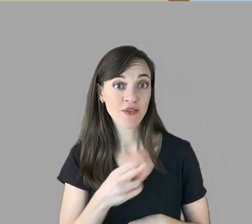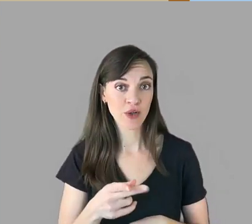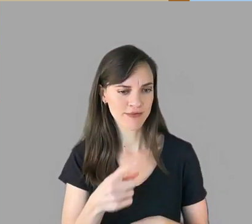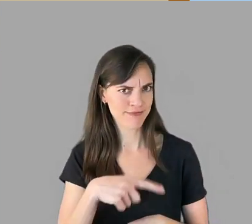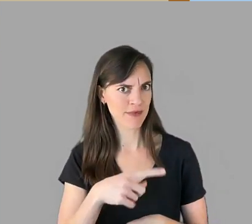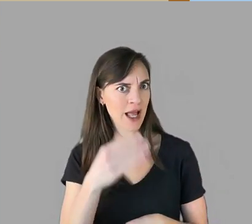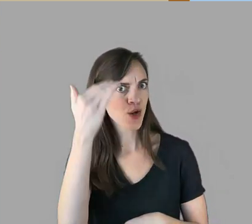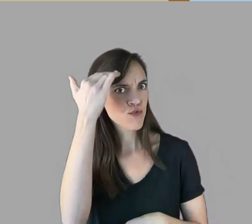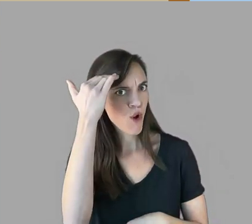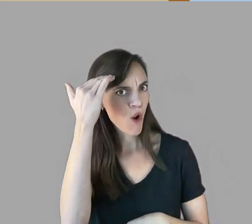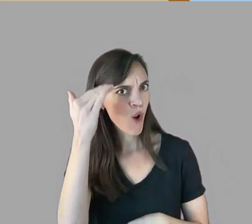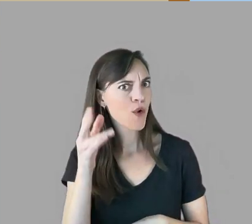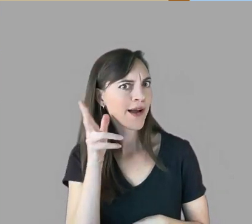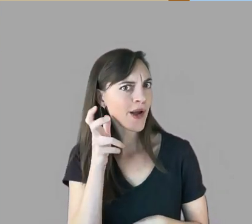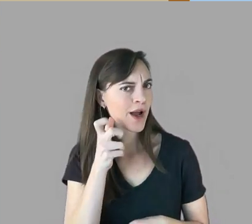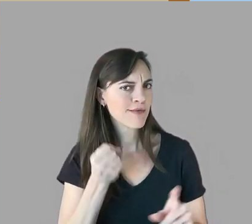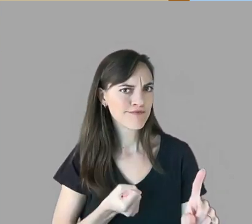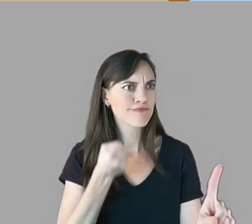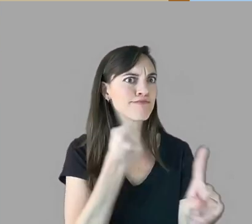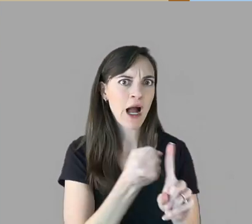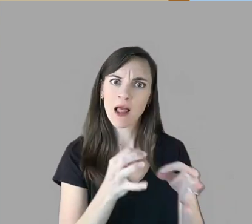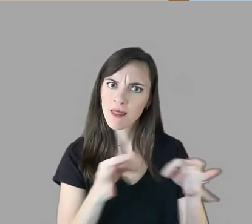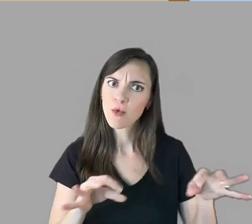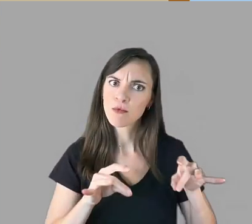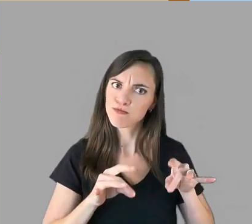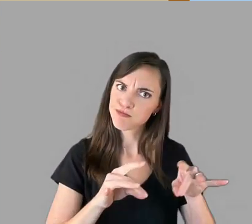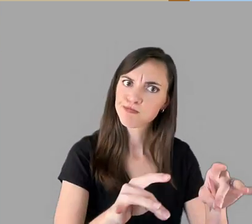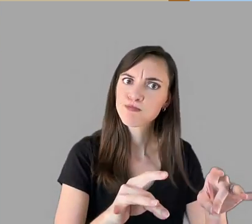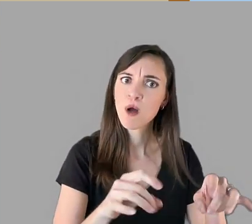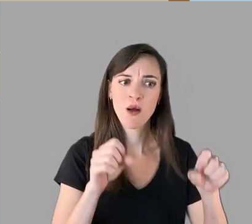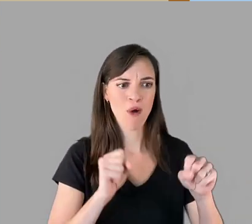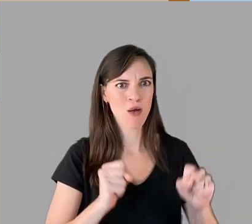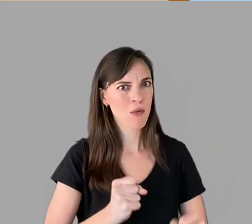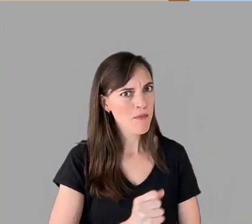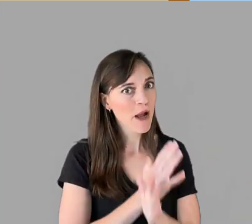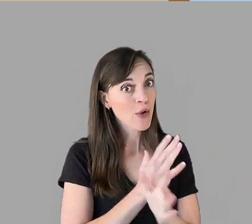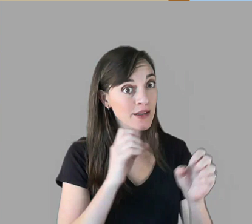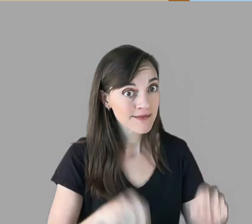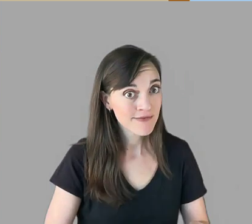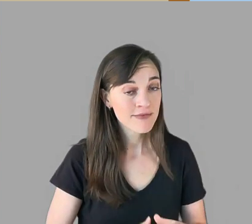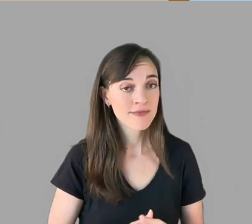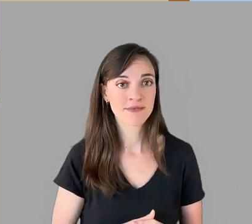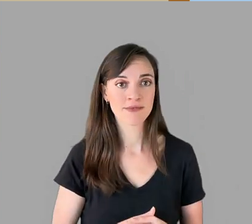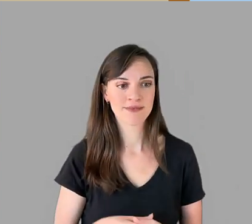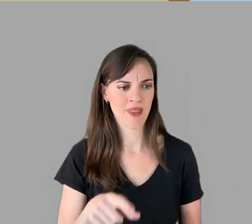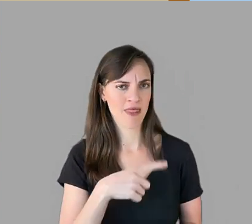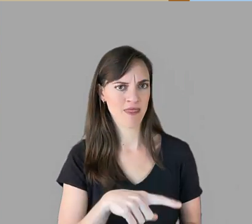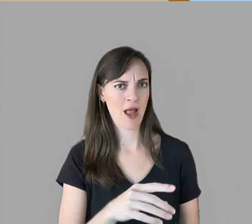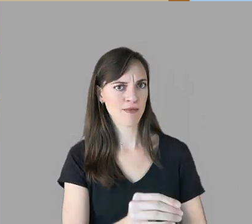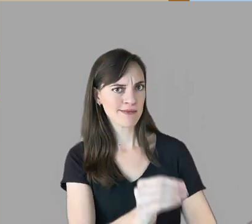“[TODHHs] know that hearing status impacts language acquisition and has the potential to create barriers.”